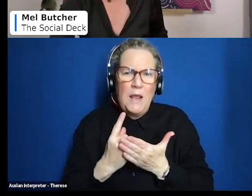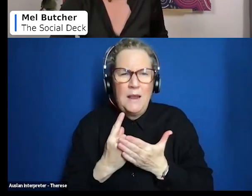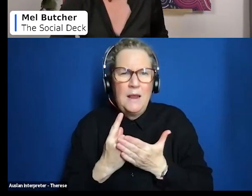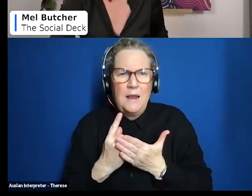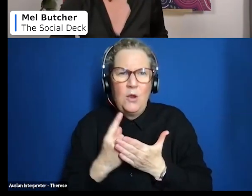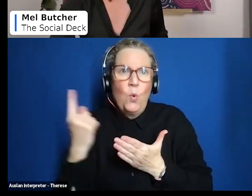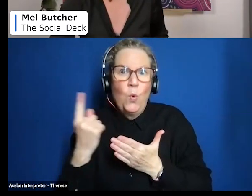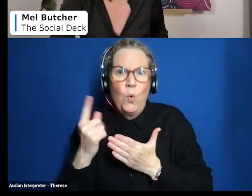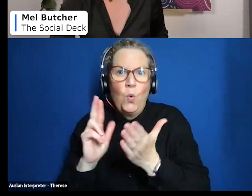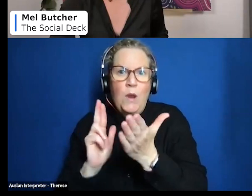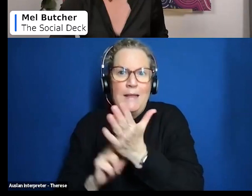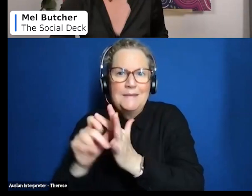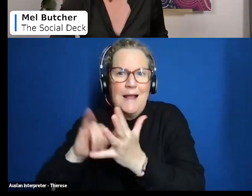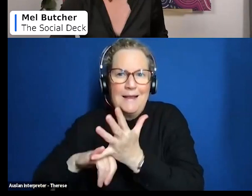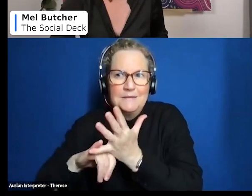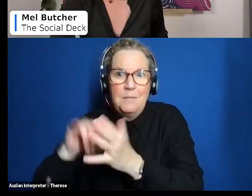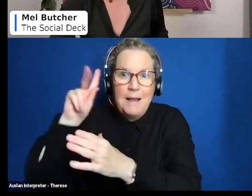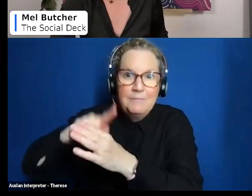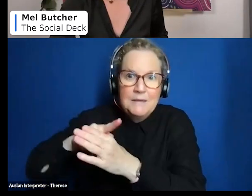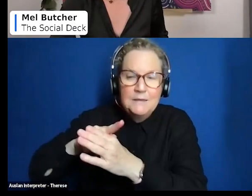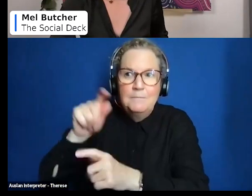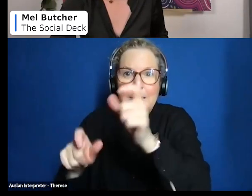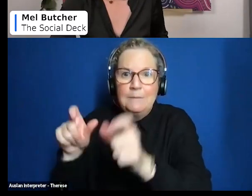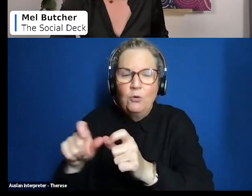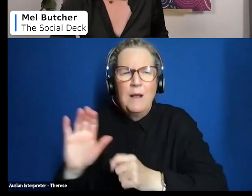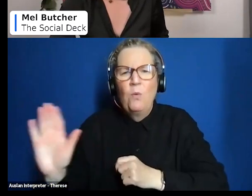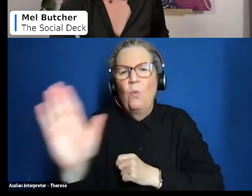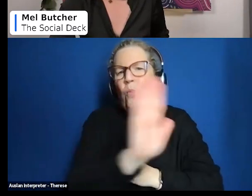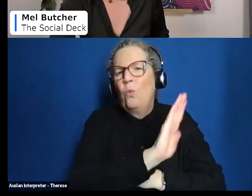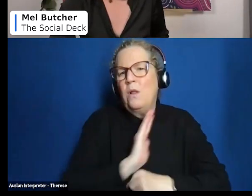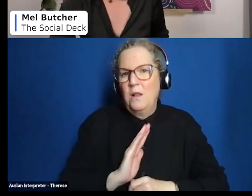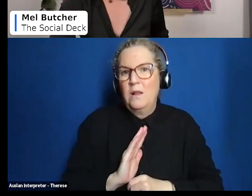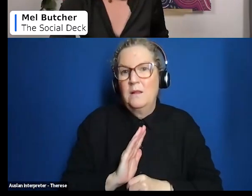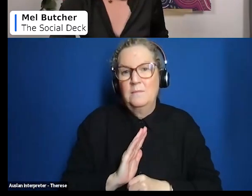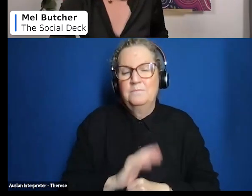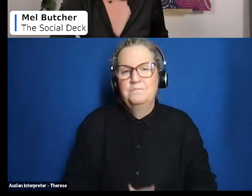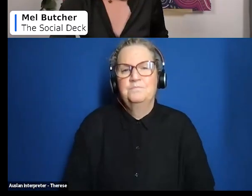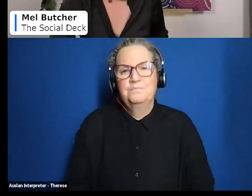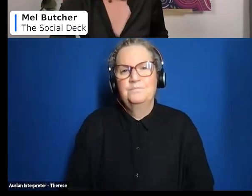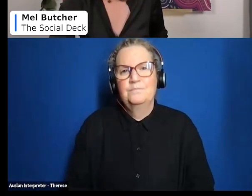on the National Disability Insurance Scheme. Thank you so much.